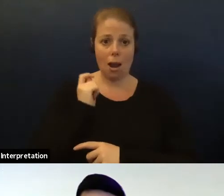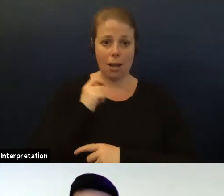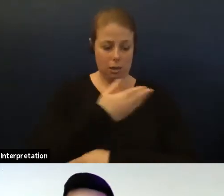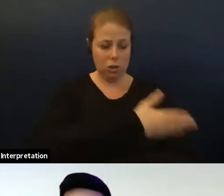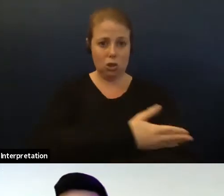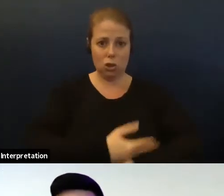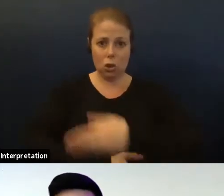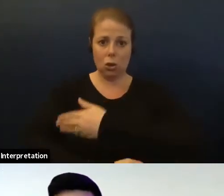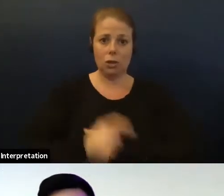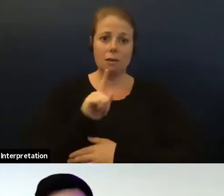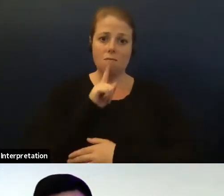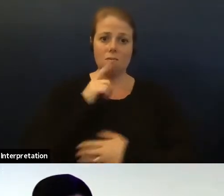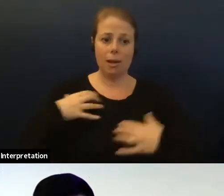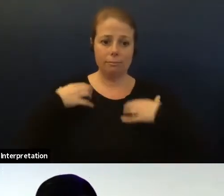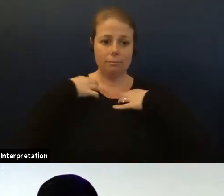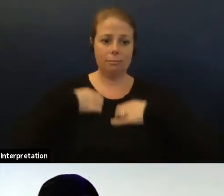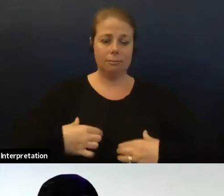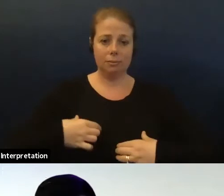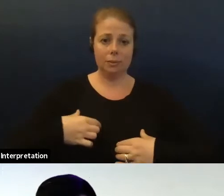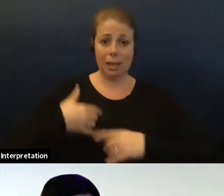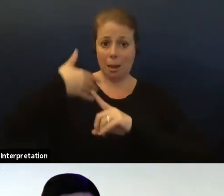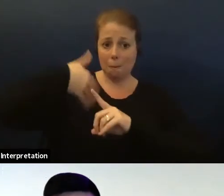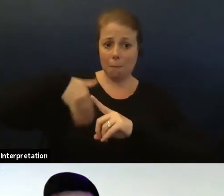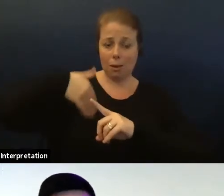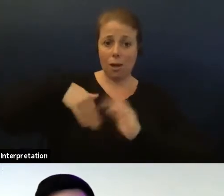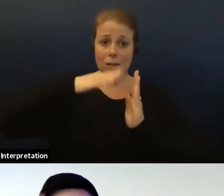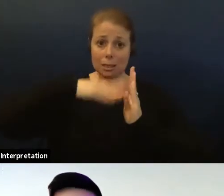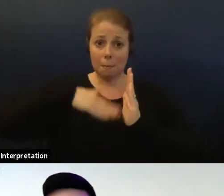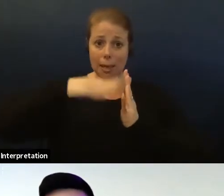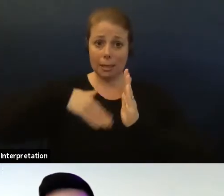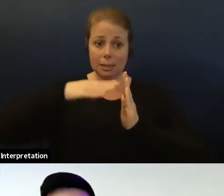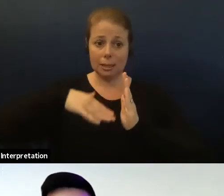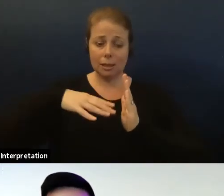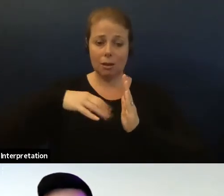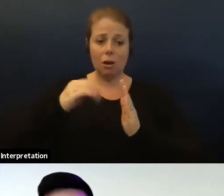background, it is a painting of a green grassy hillside bordered by trees with the word Wahluu